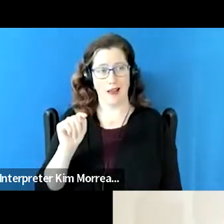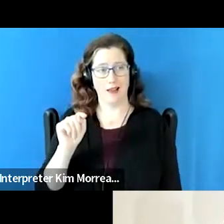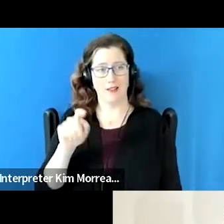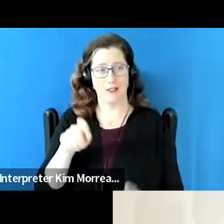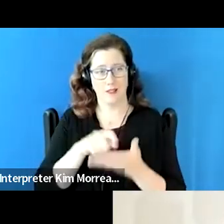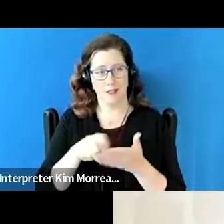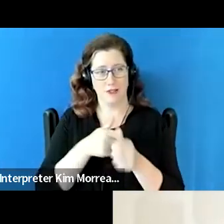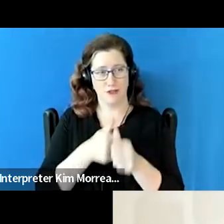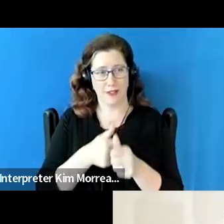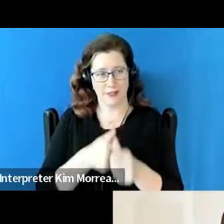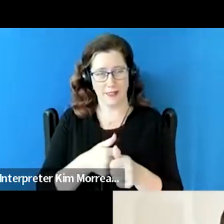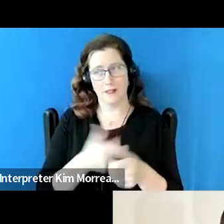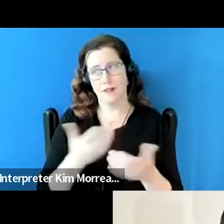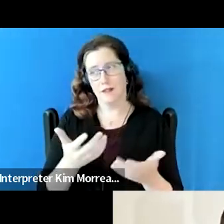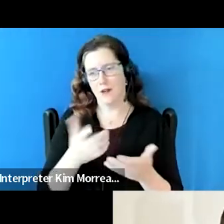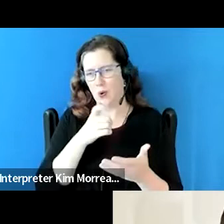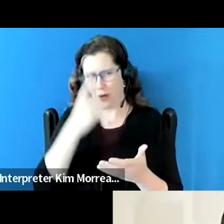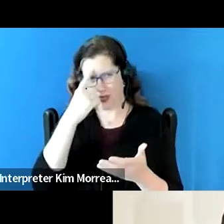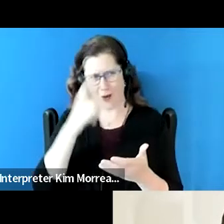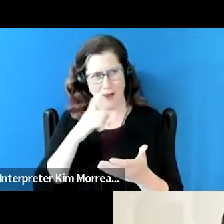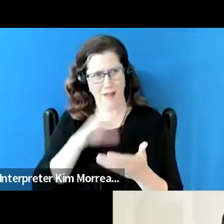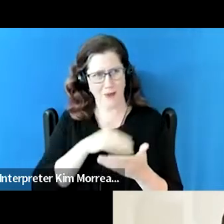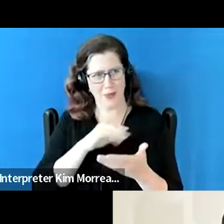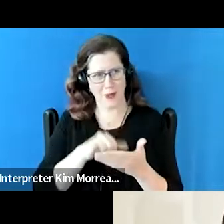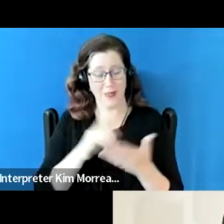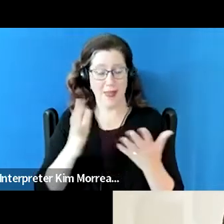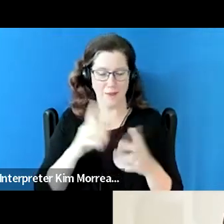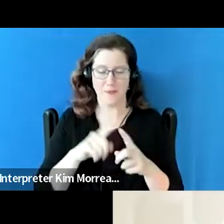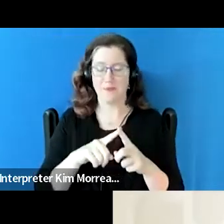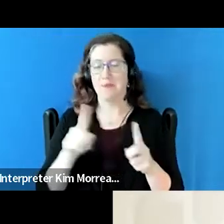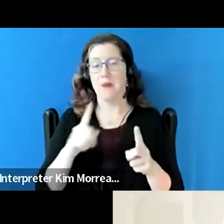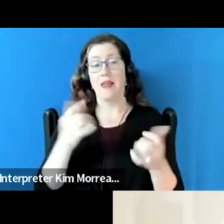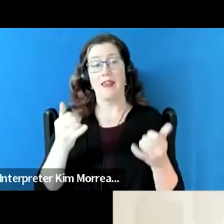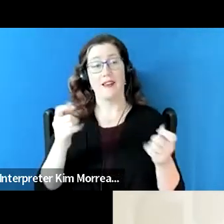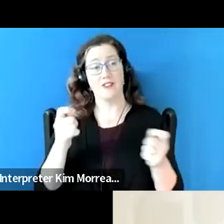how to do contact tracing, but, and also changing our COVID policies